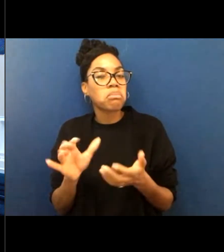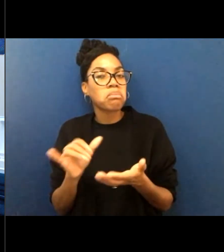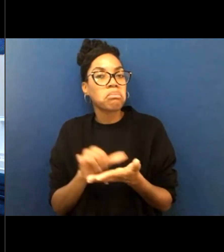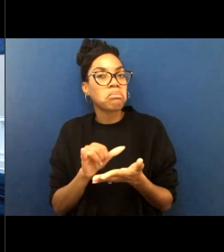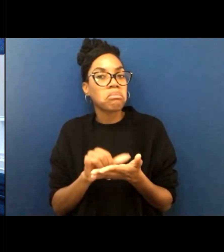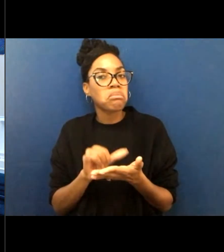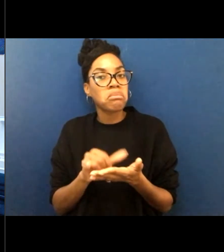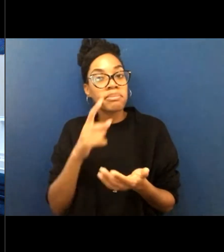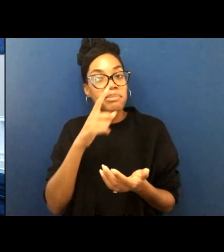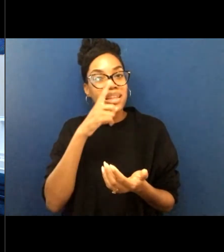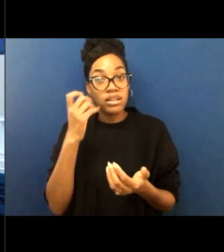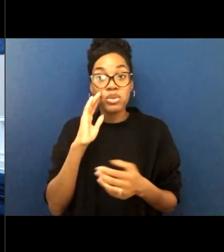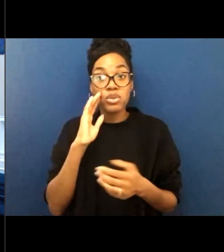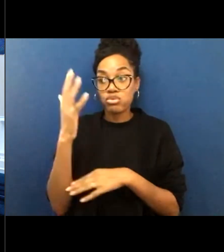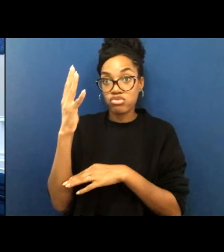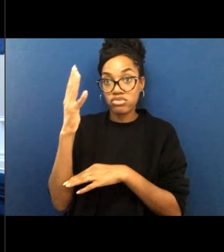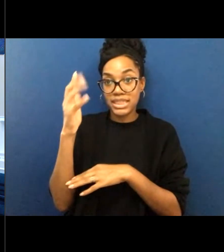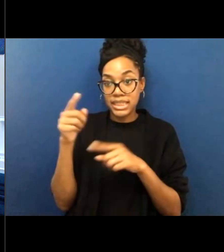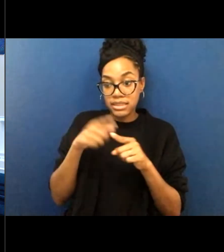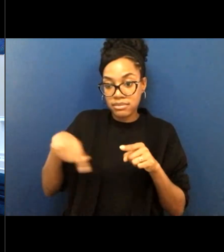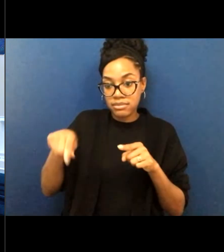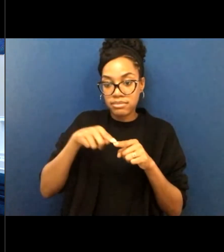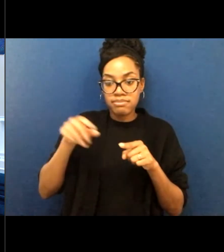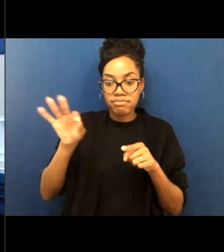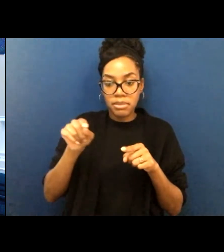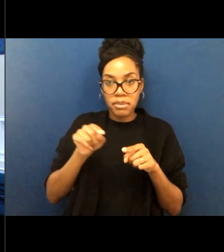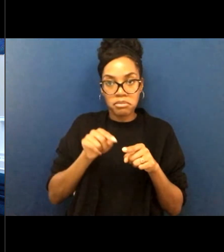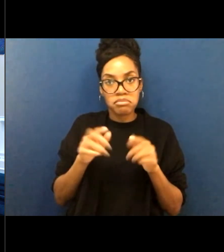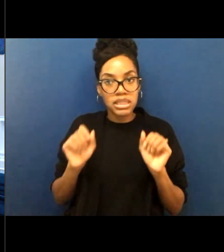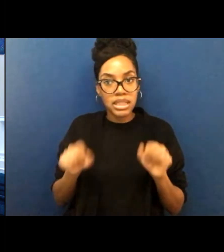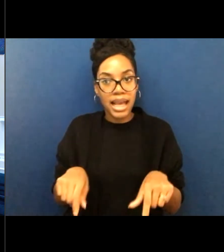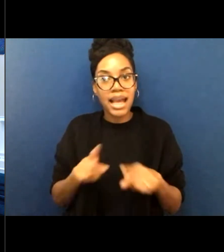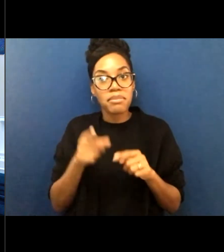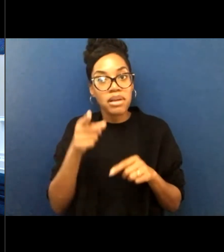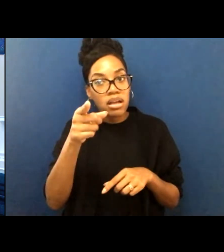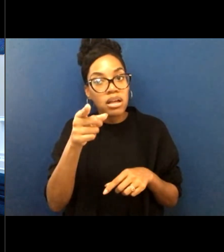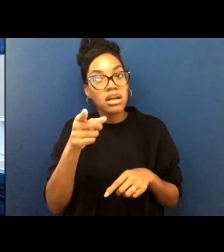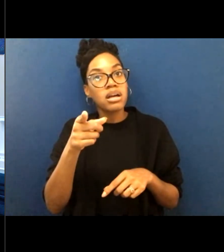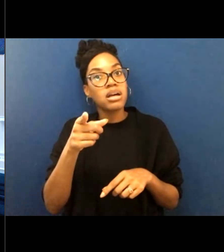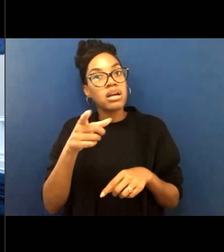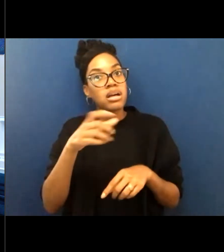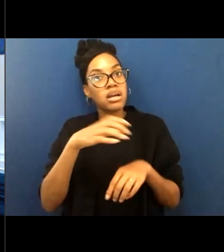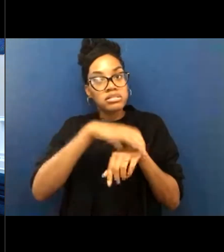because we know a crab molts, right? So they leave behind this hard outer shell